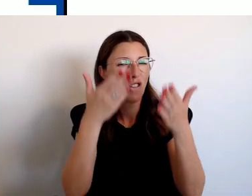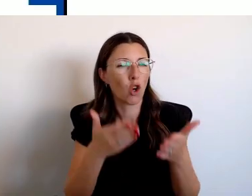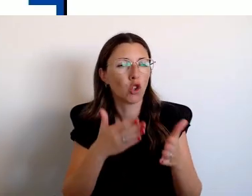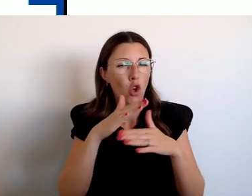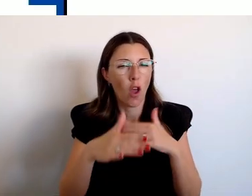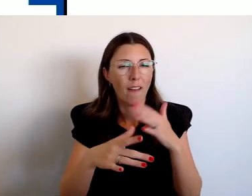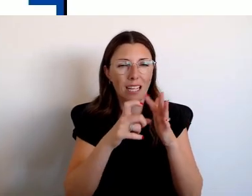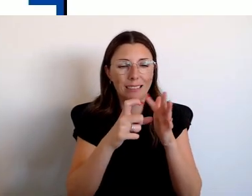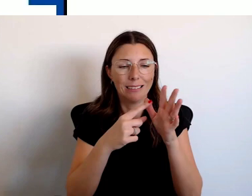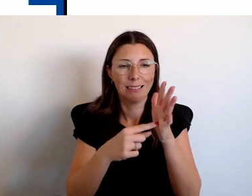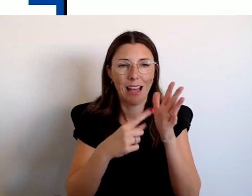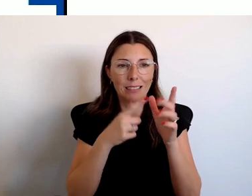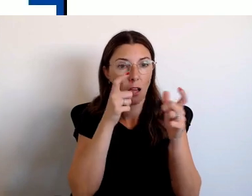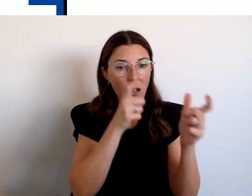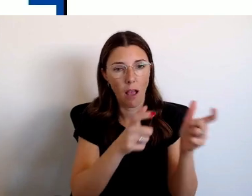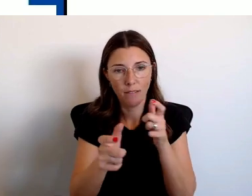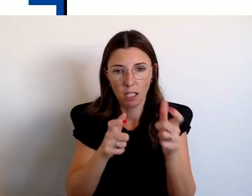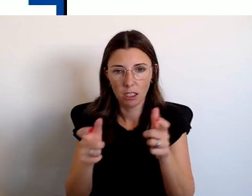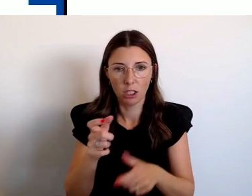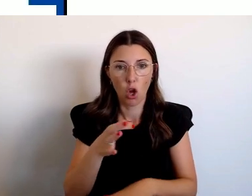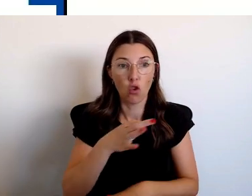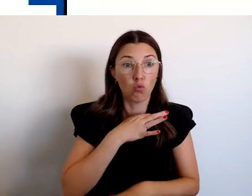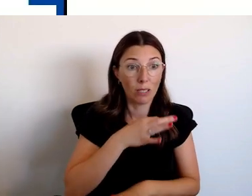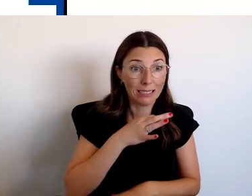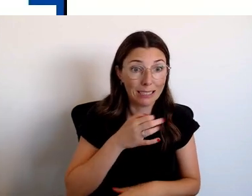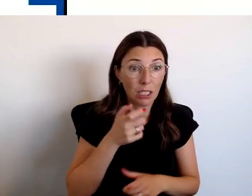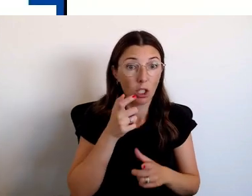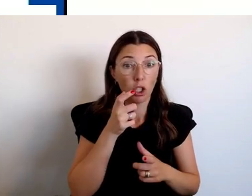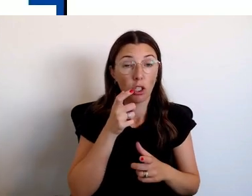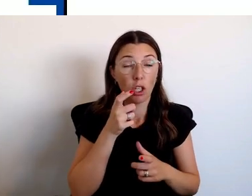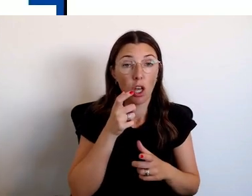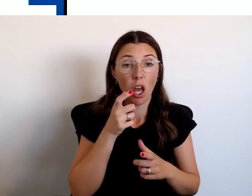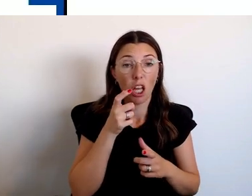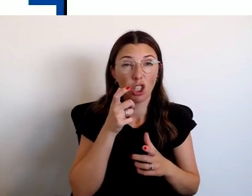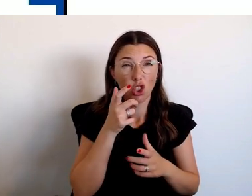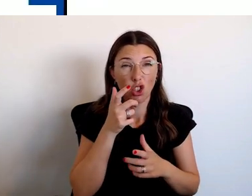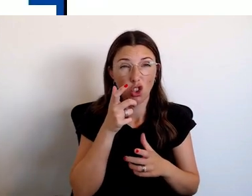governance, our data security, our data risk and compliance. Next slide.